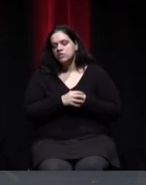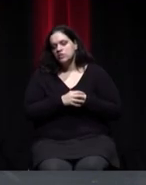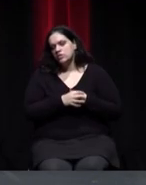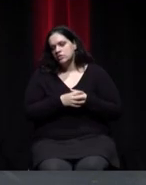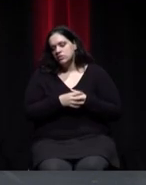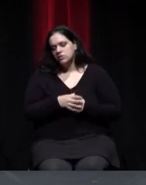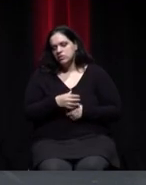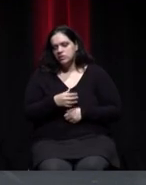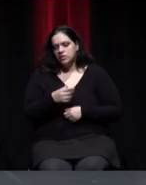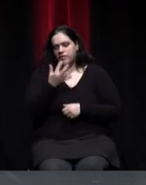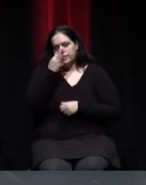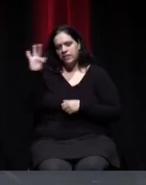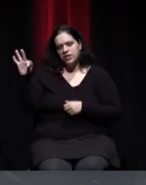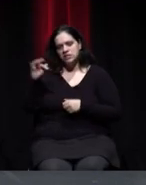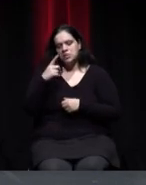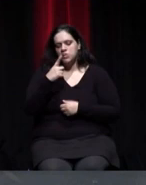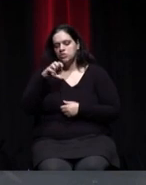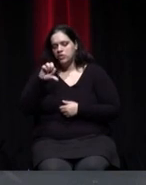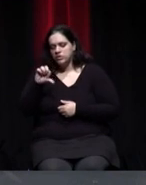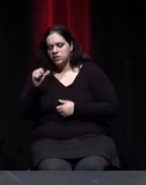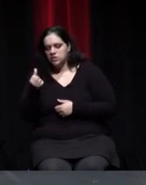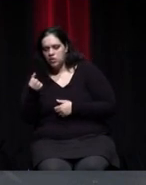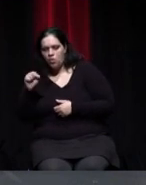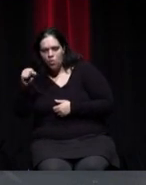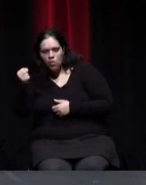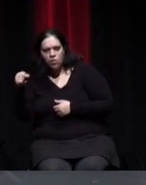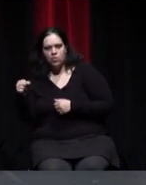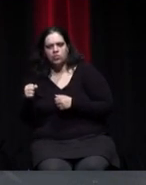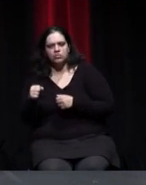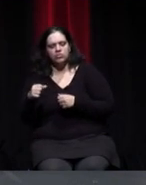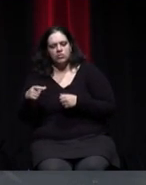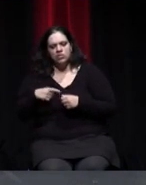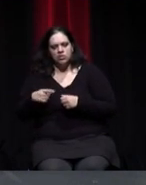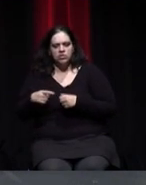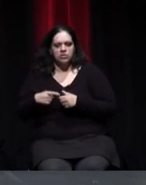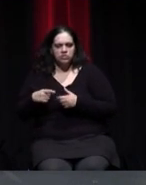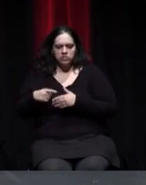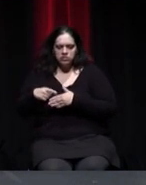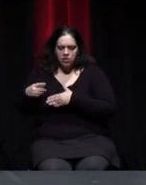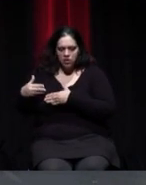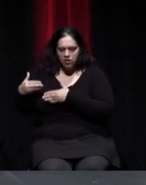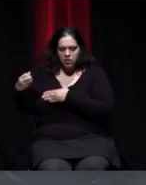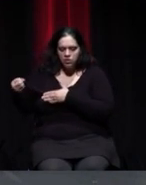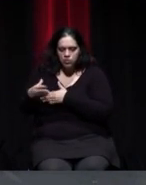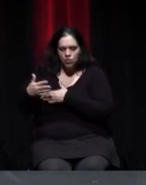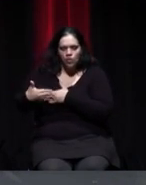the '68's France, of all the movements of rebellion.